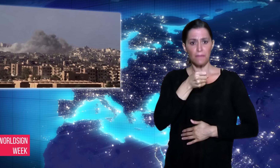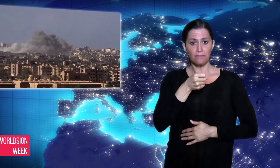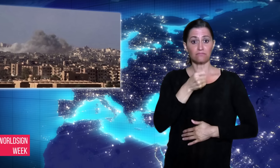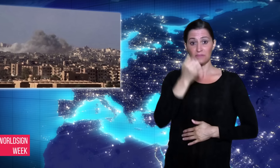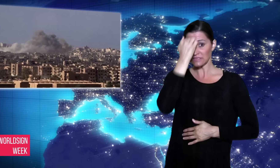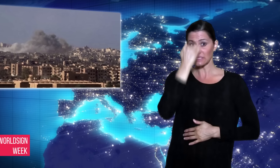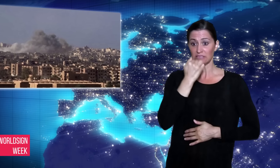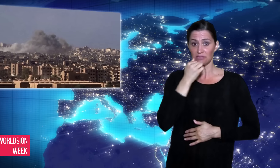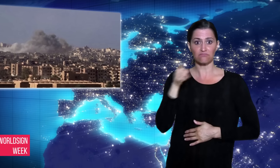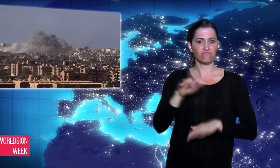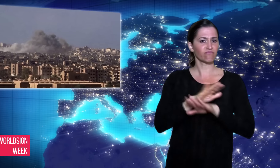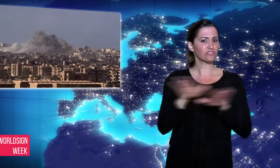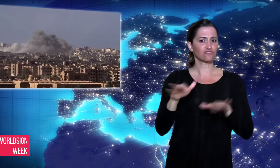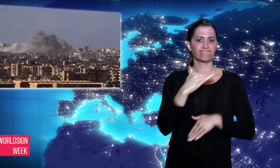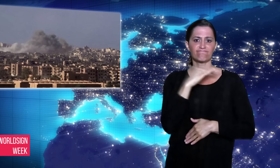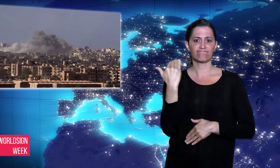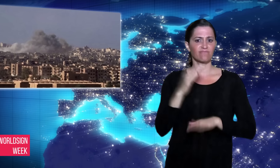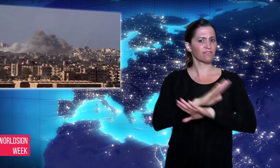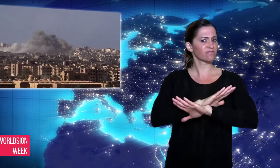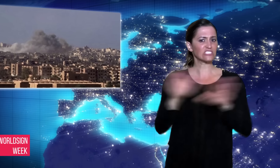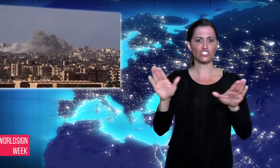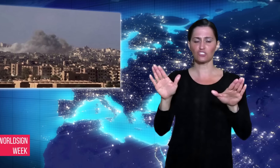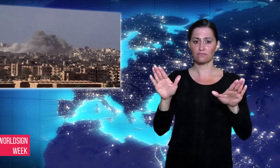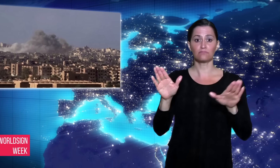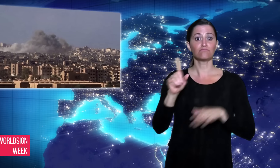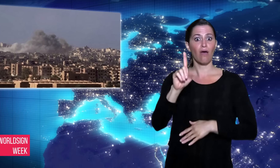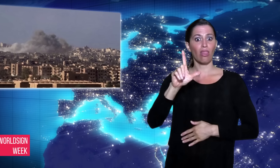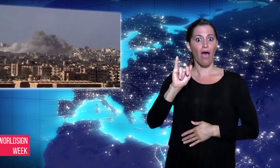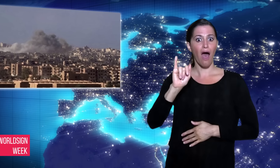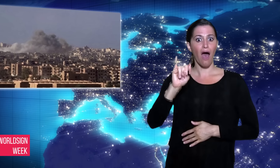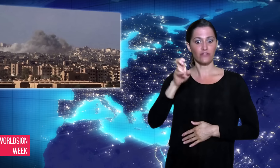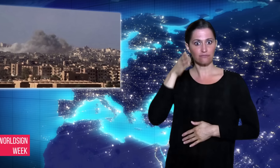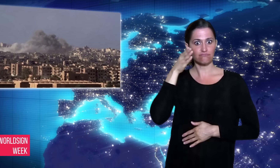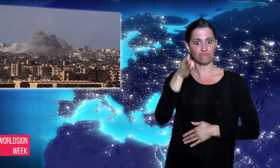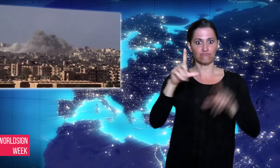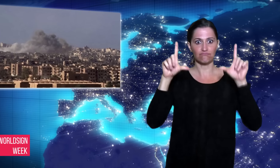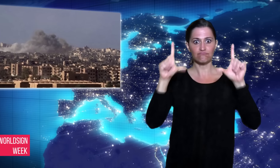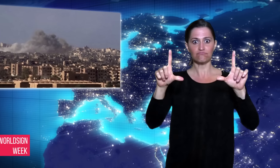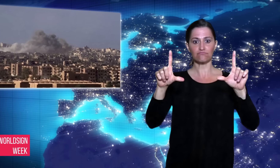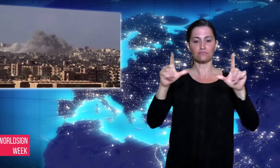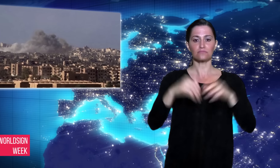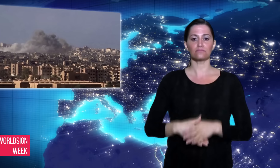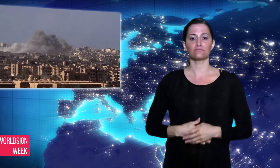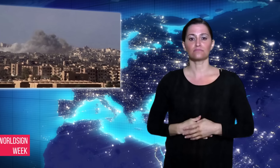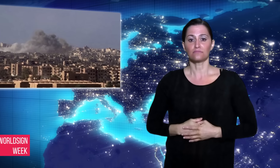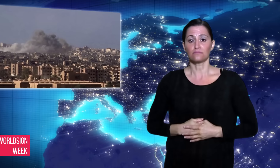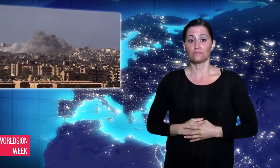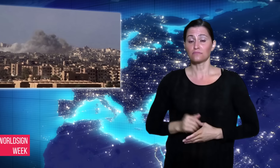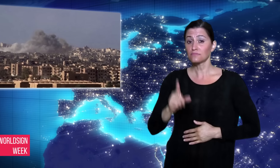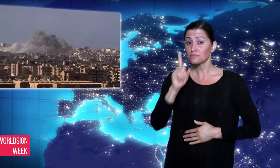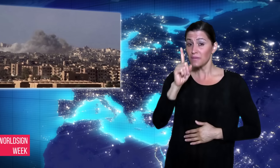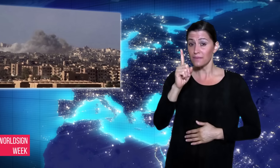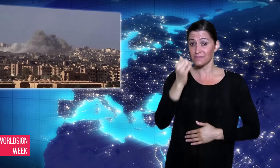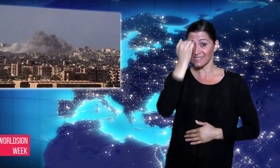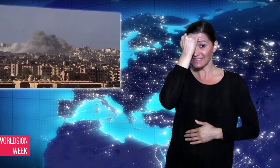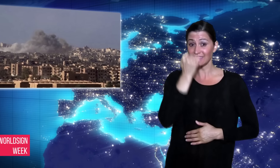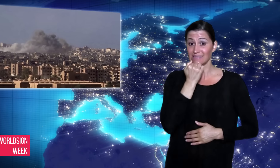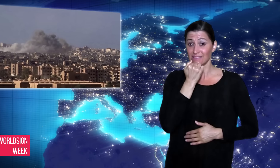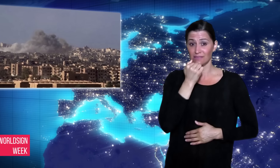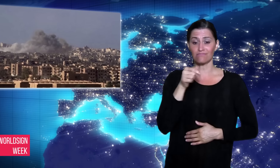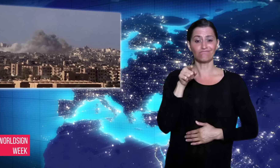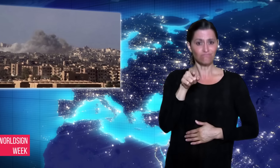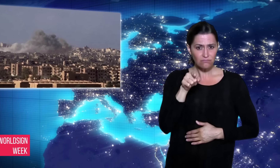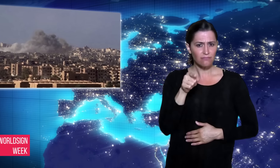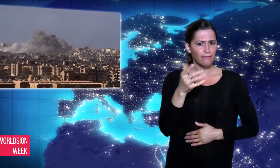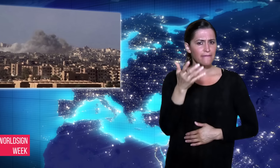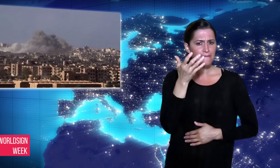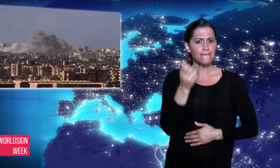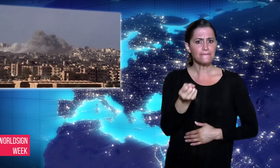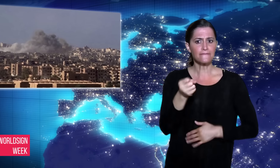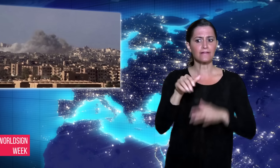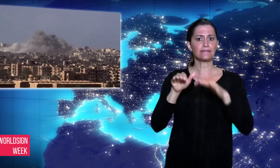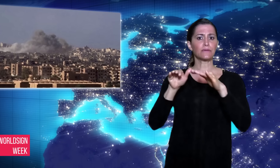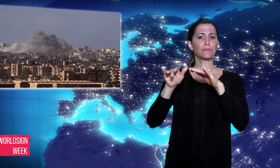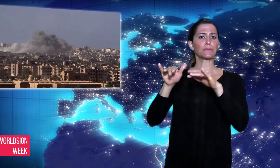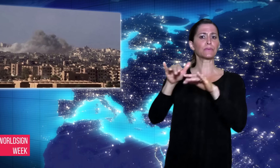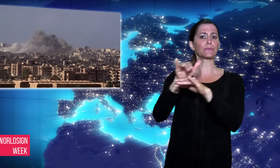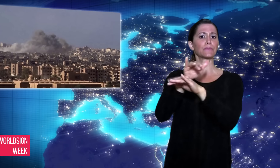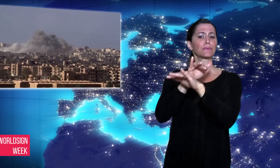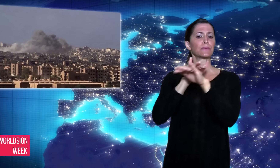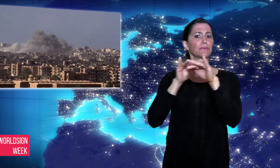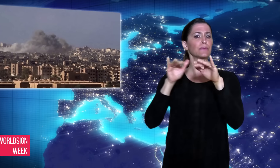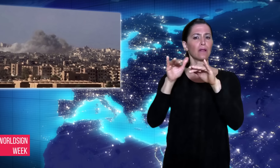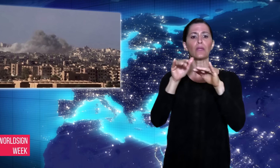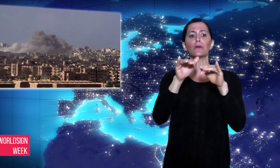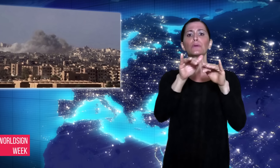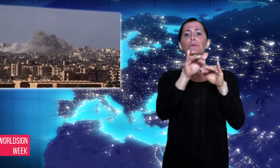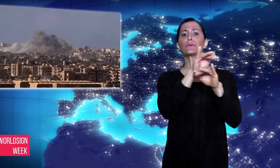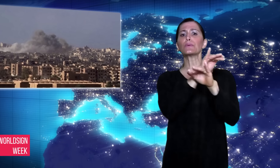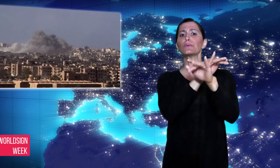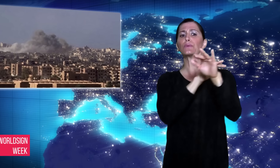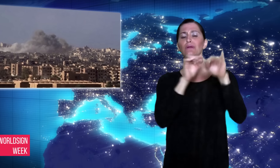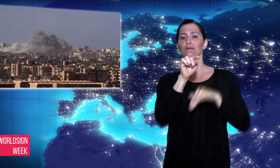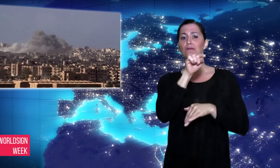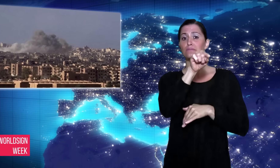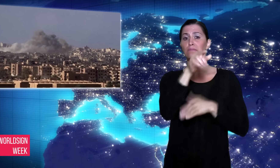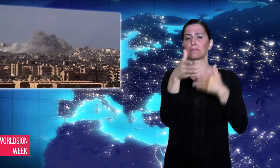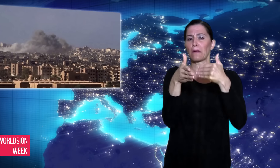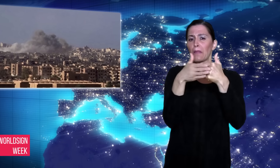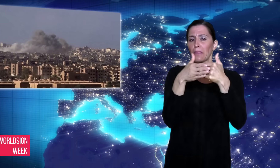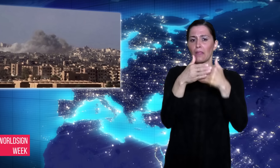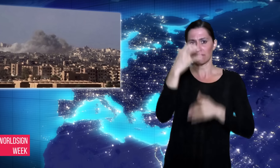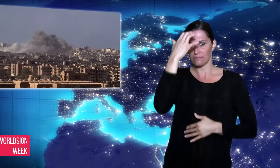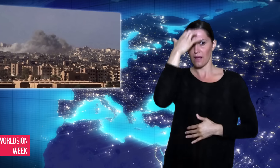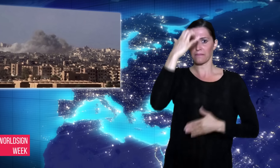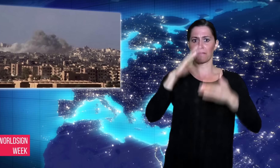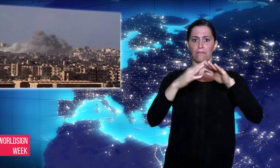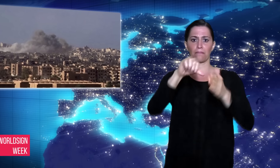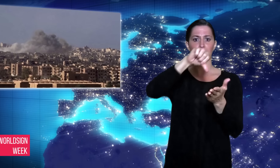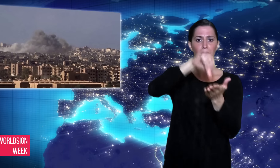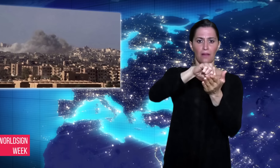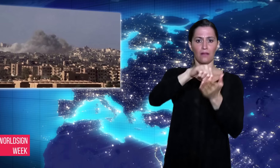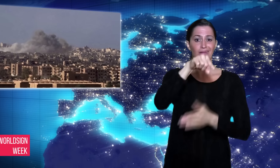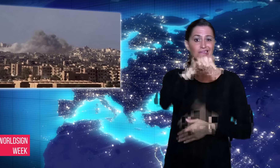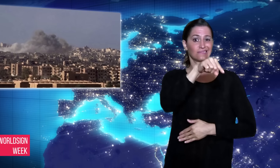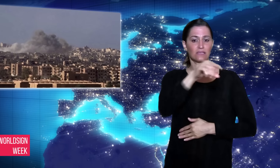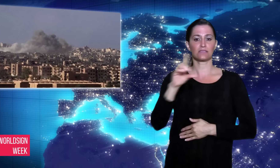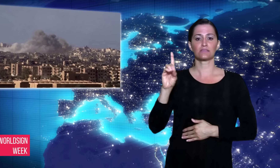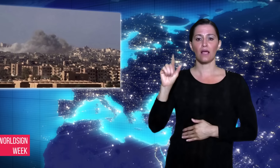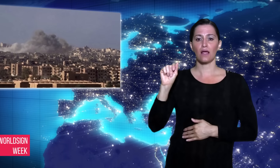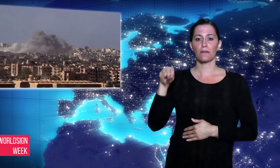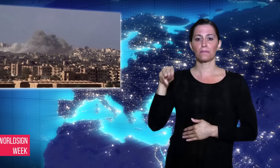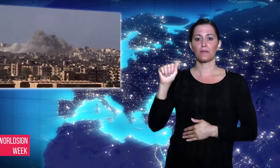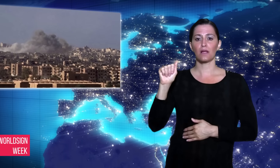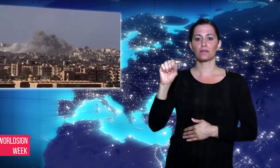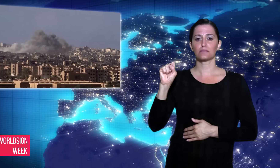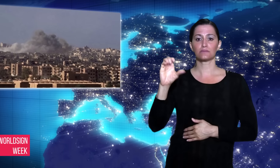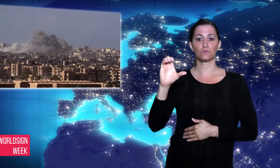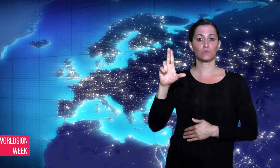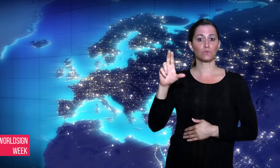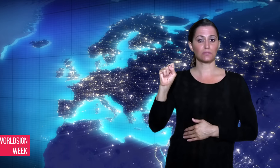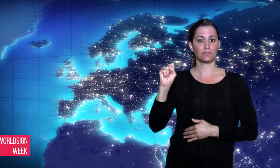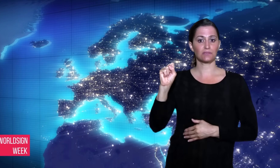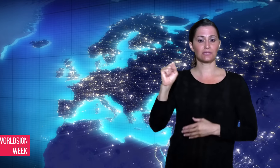presence near the capital, Damascus.